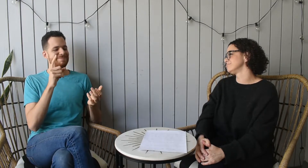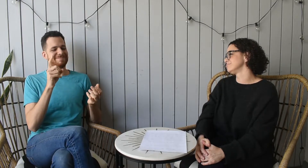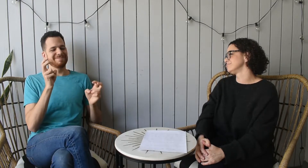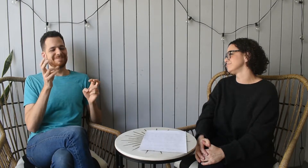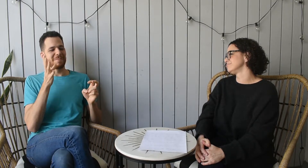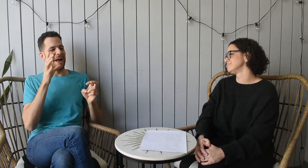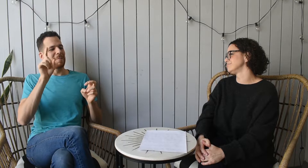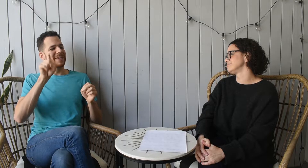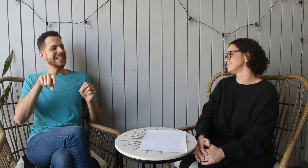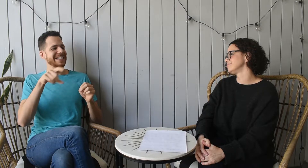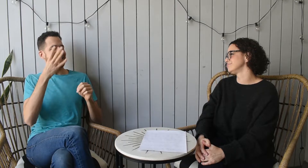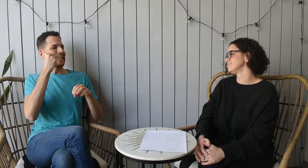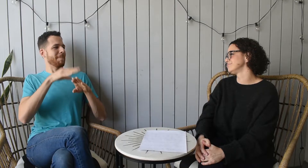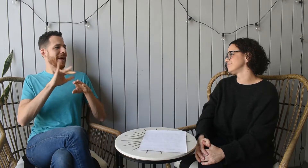Mom needed to sleep on it.